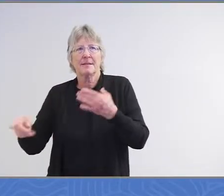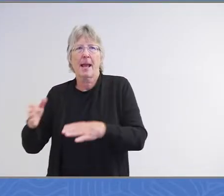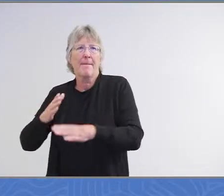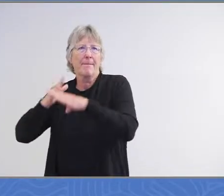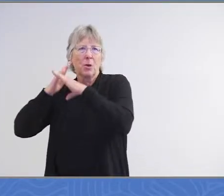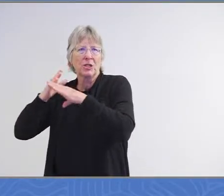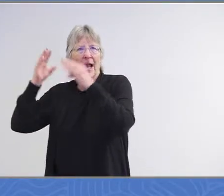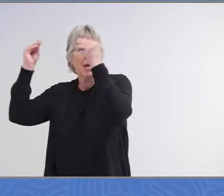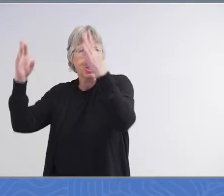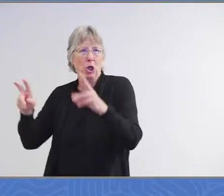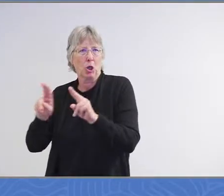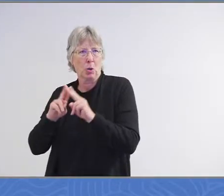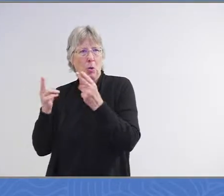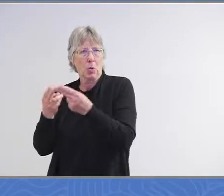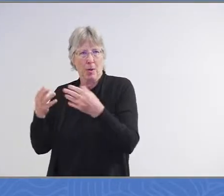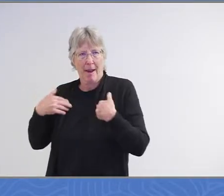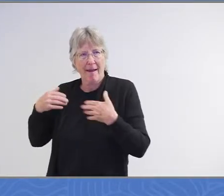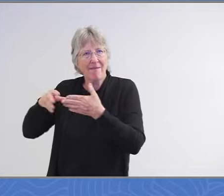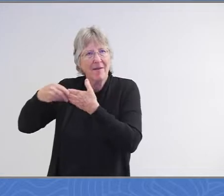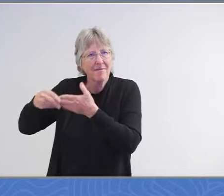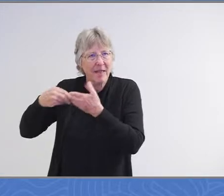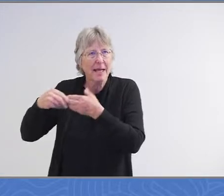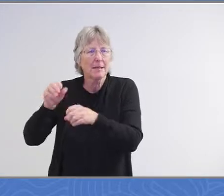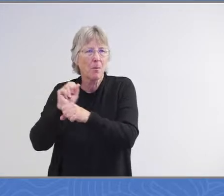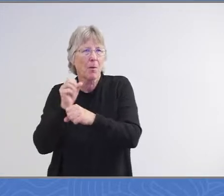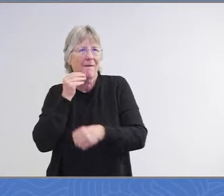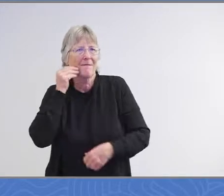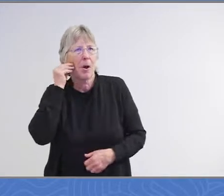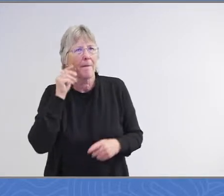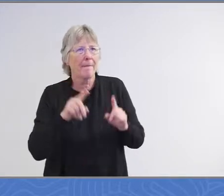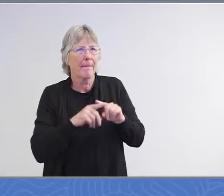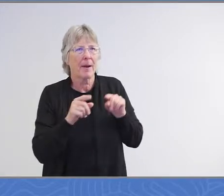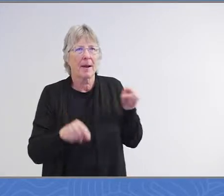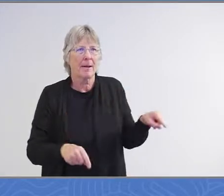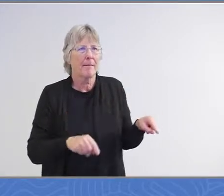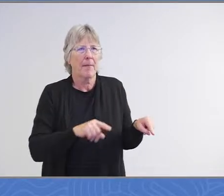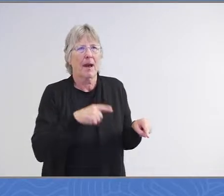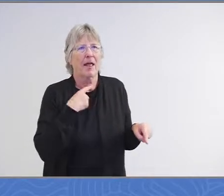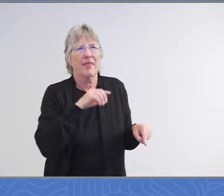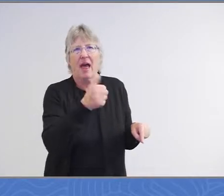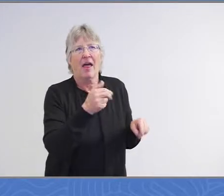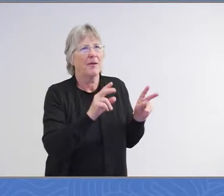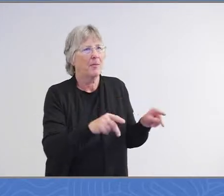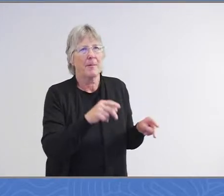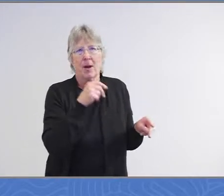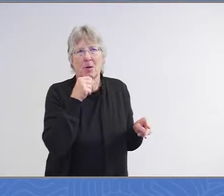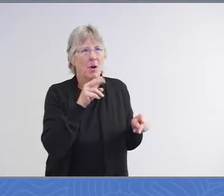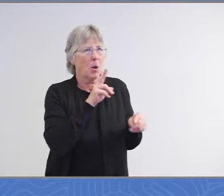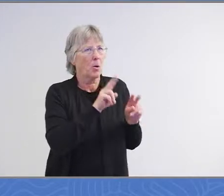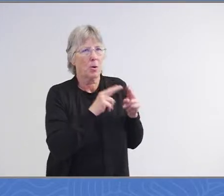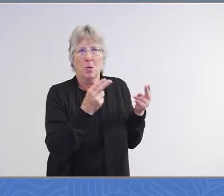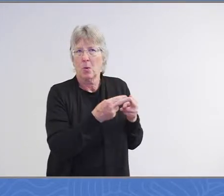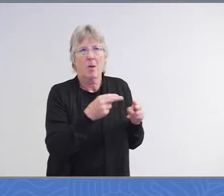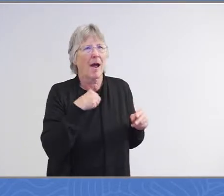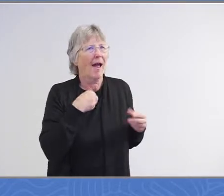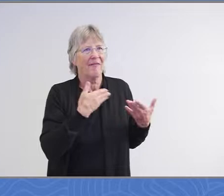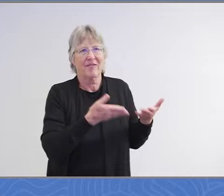are given the flexibility of working from home while the health assistants are not given the same flexibility to work safely from home.